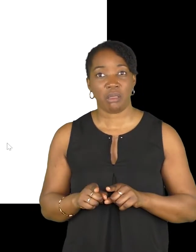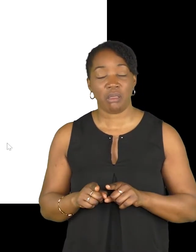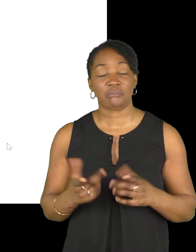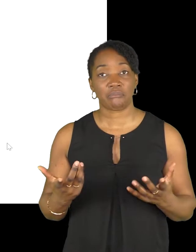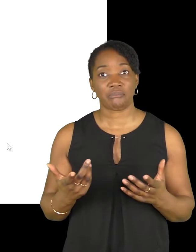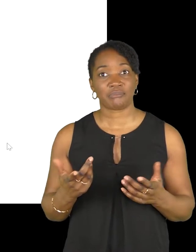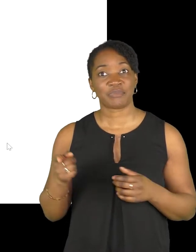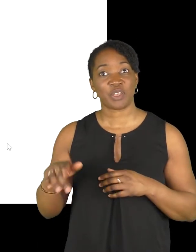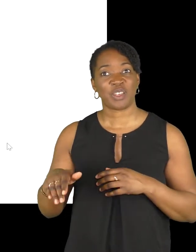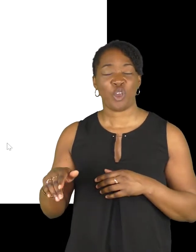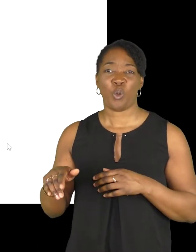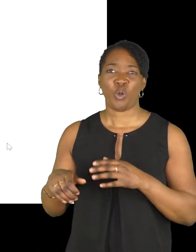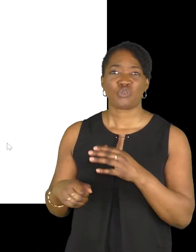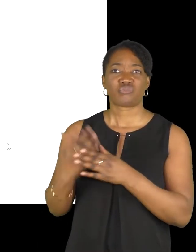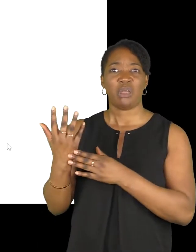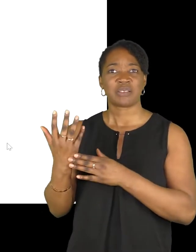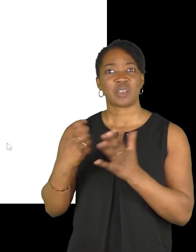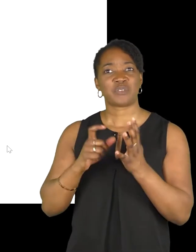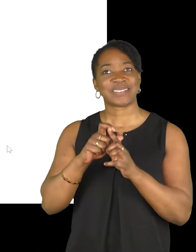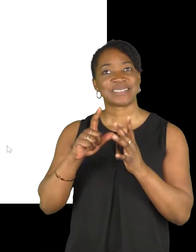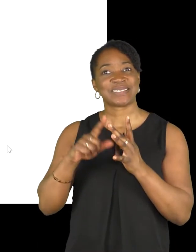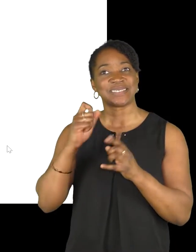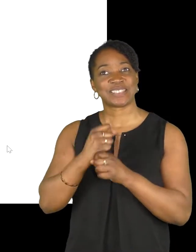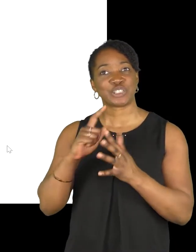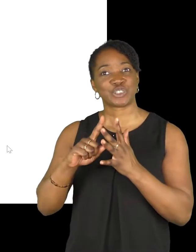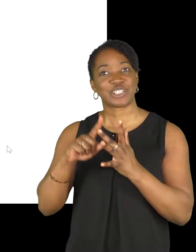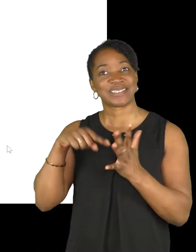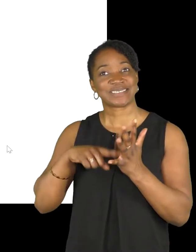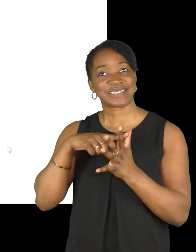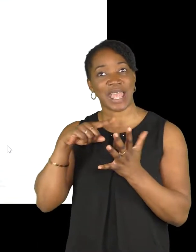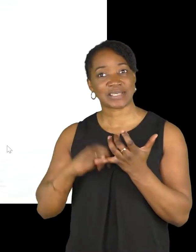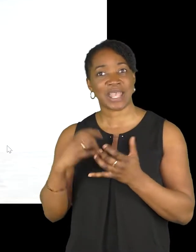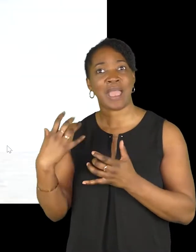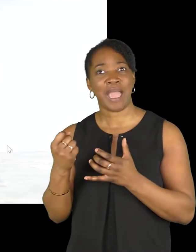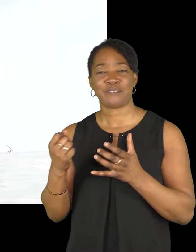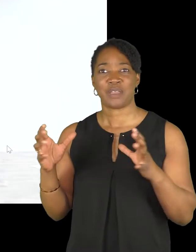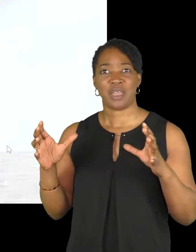rise of digital is also amazing! So we use both we have a Tumblr for the collective for example.